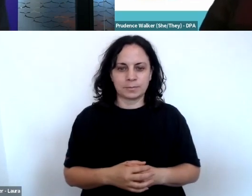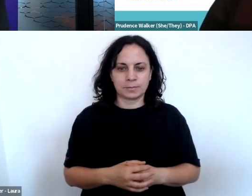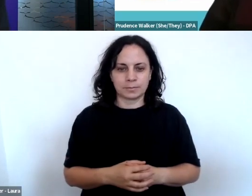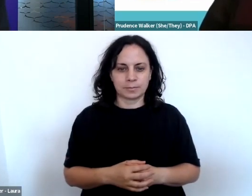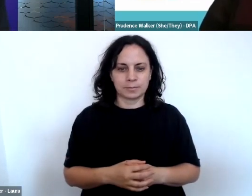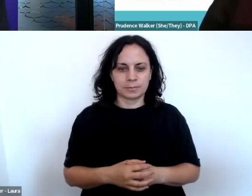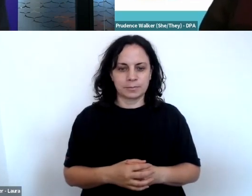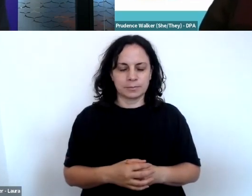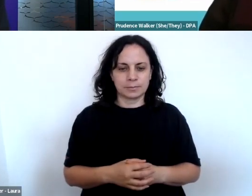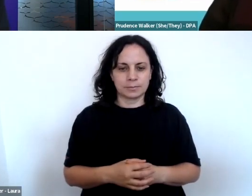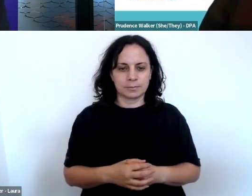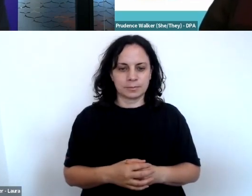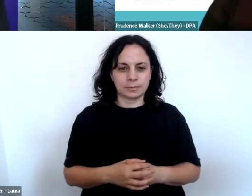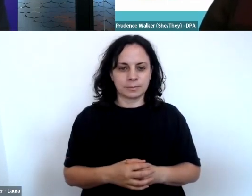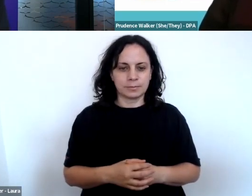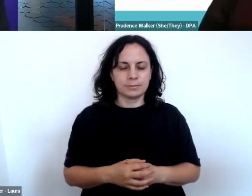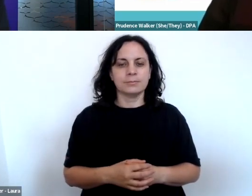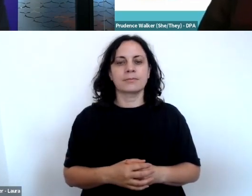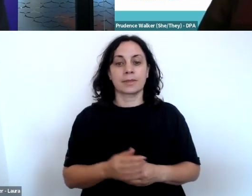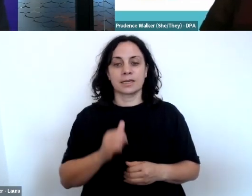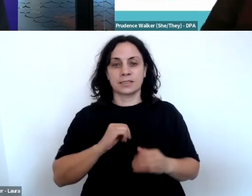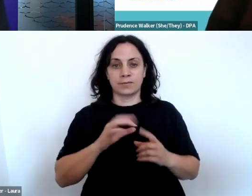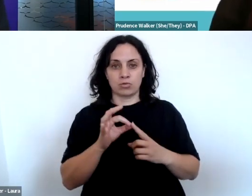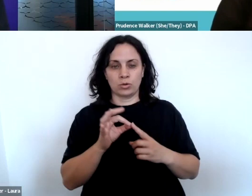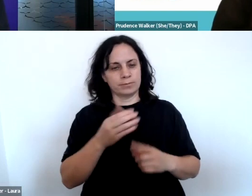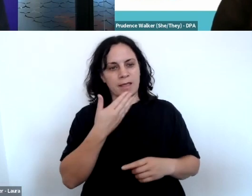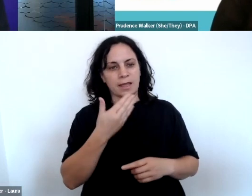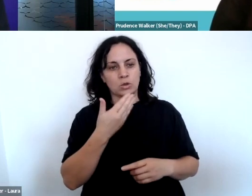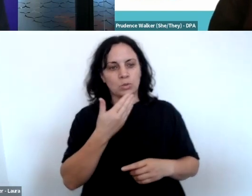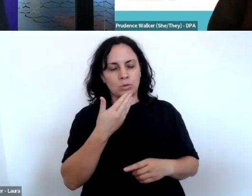that Paula, I hope that’s answered some of the questions that people have.